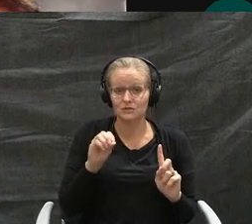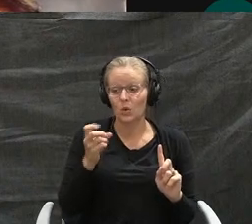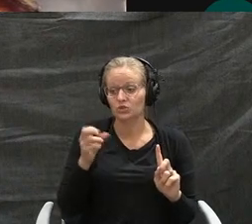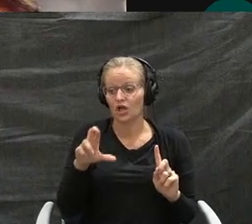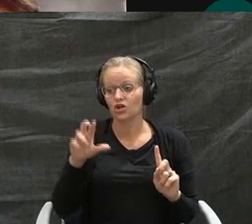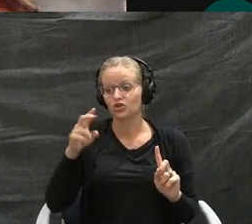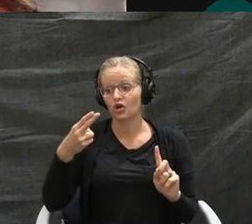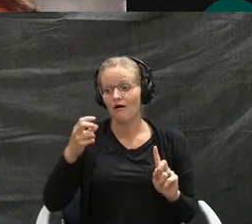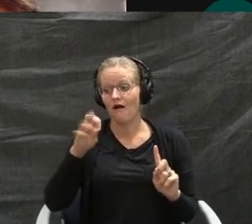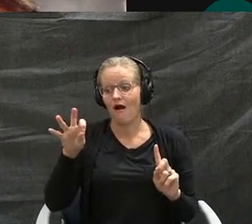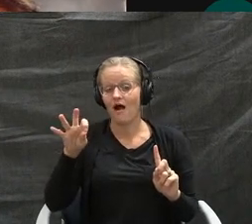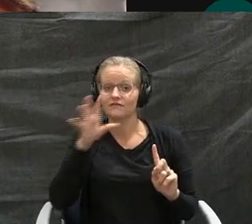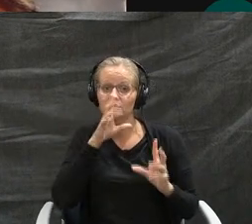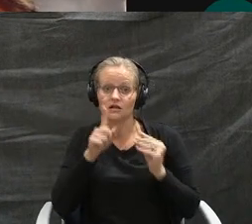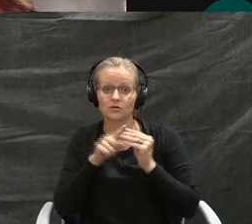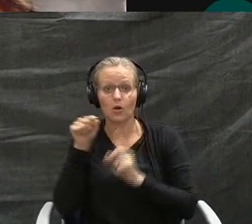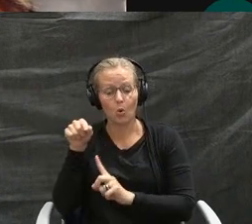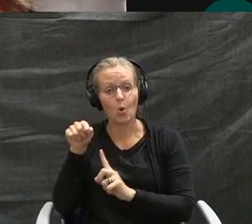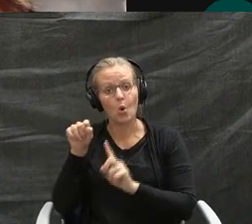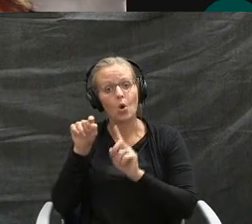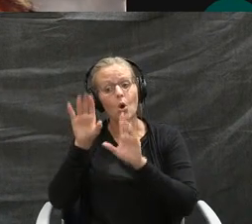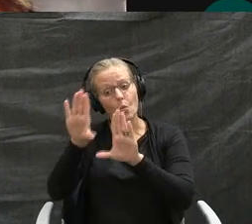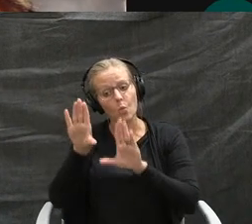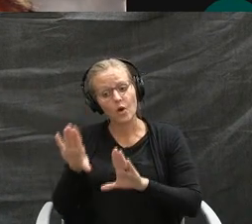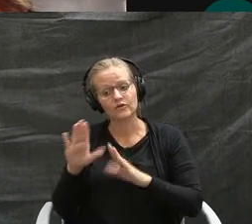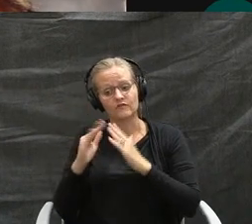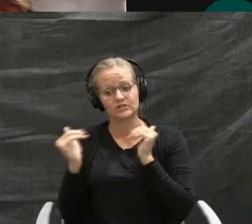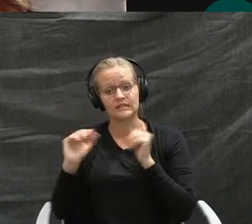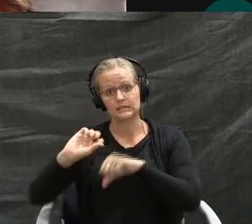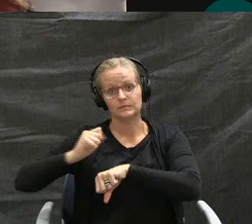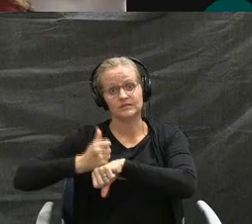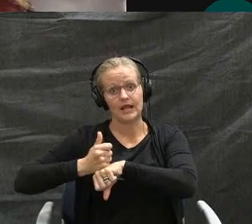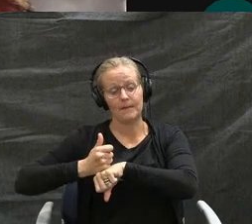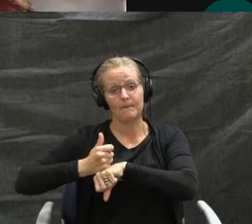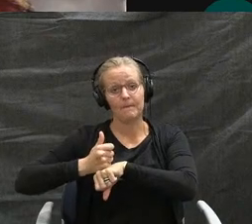is doctor half outlined. We had a great system set up and going